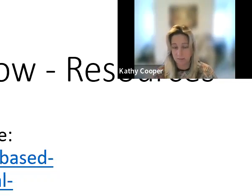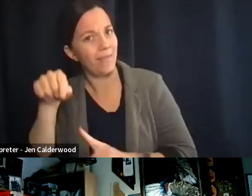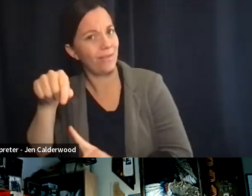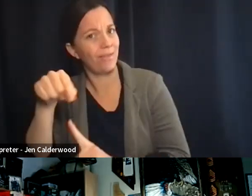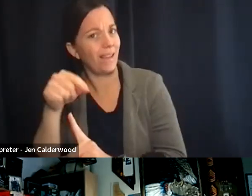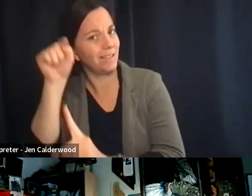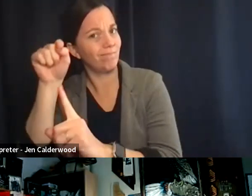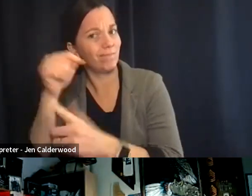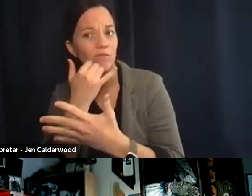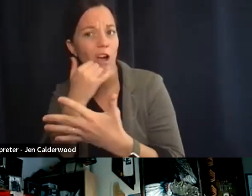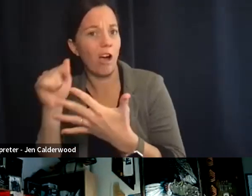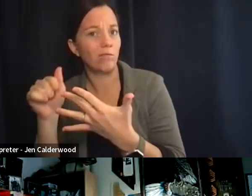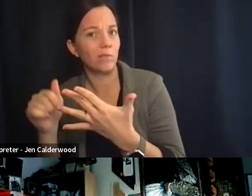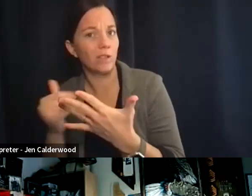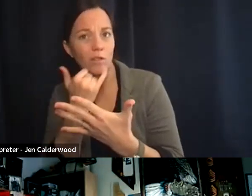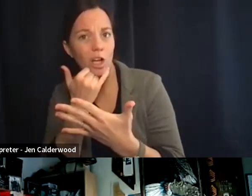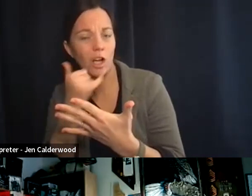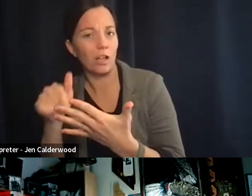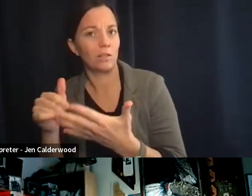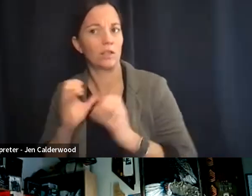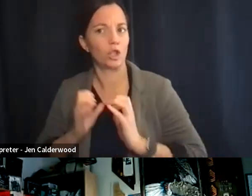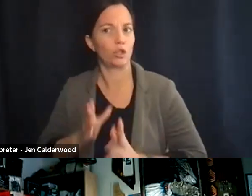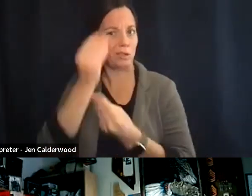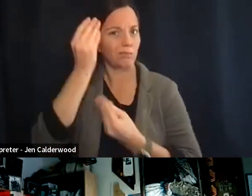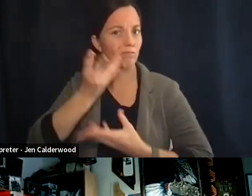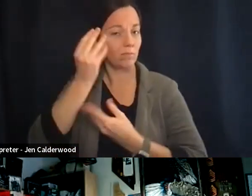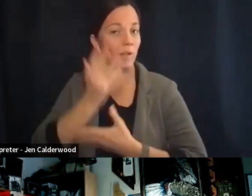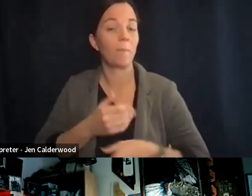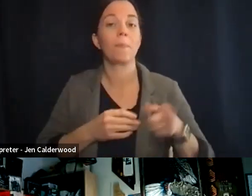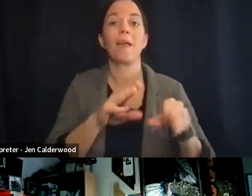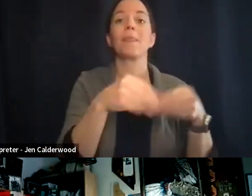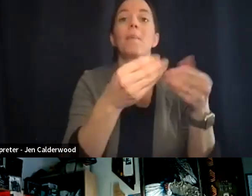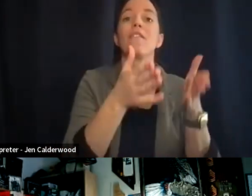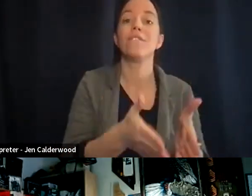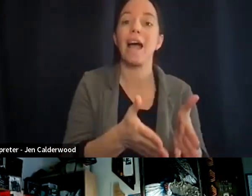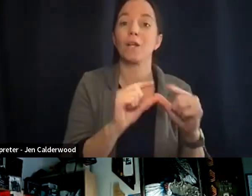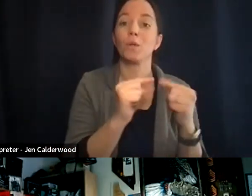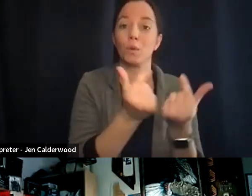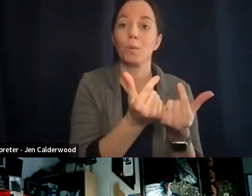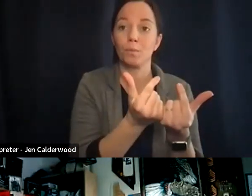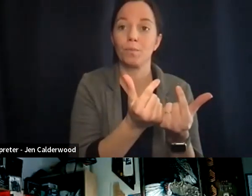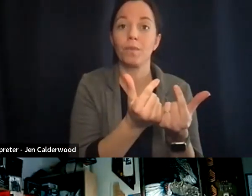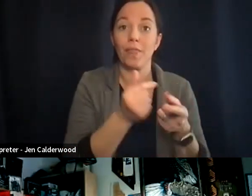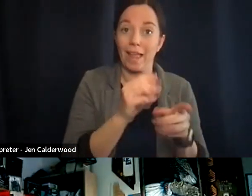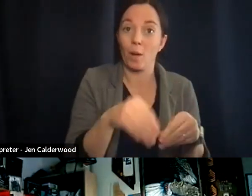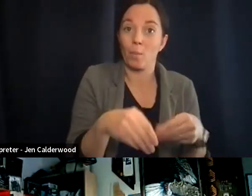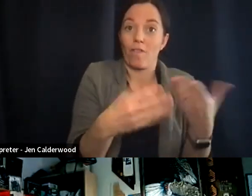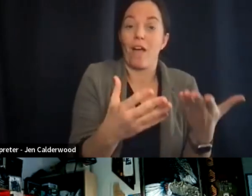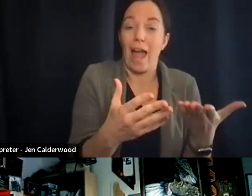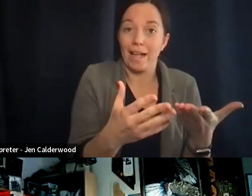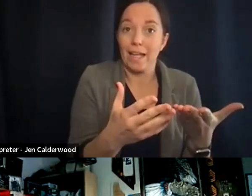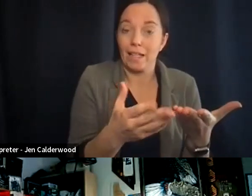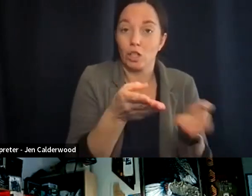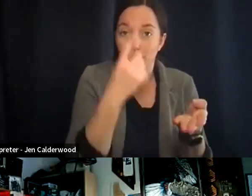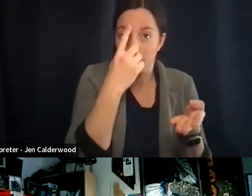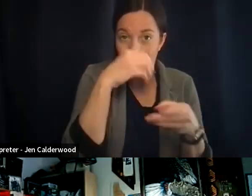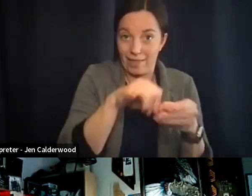We're hearing this from our consumers, and then you have the Provider group.